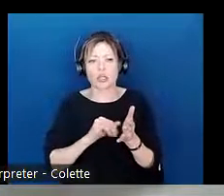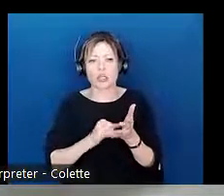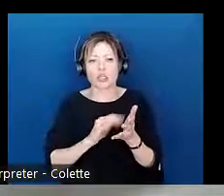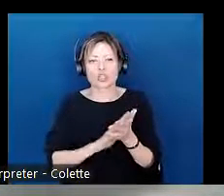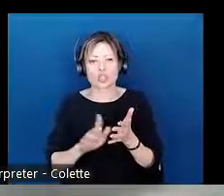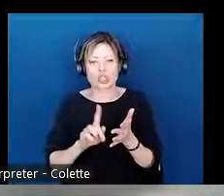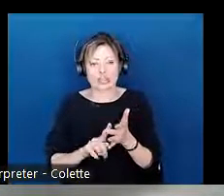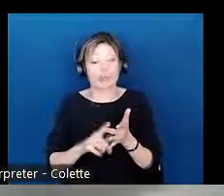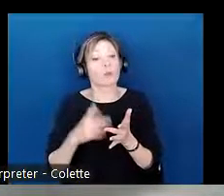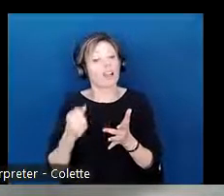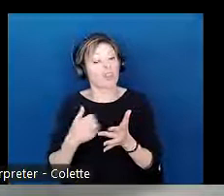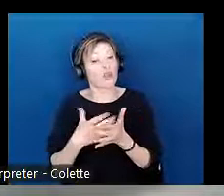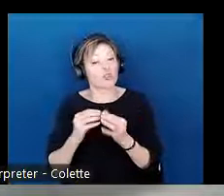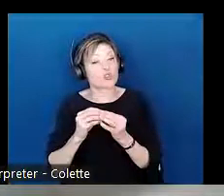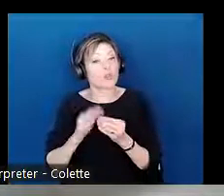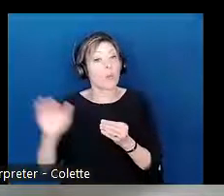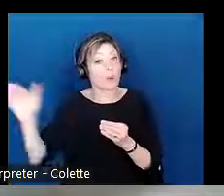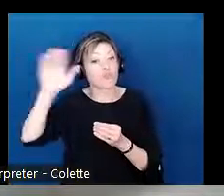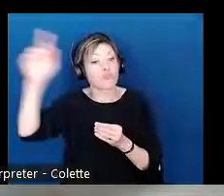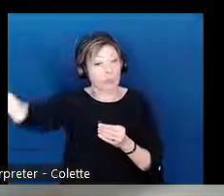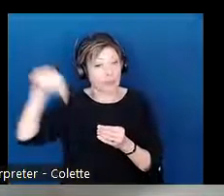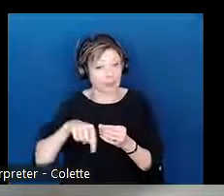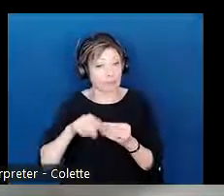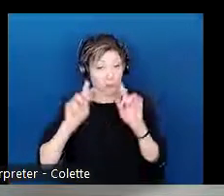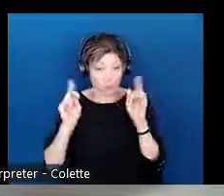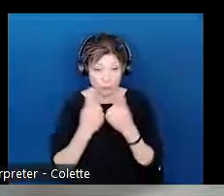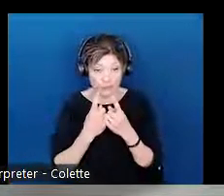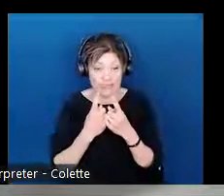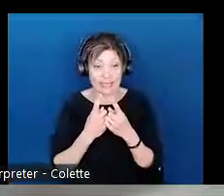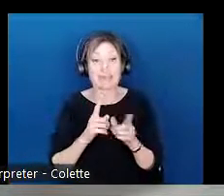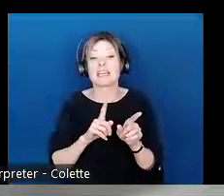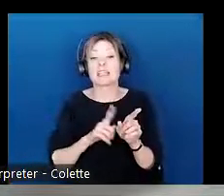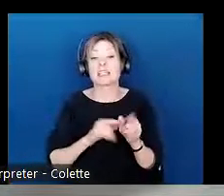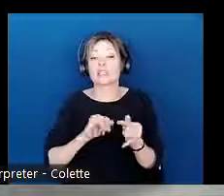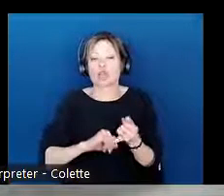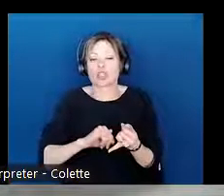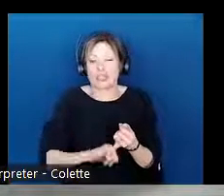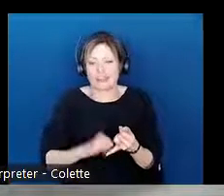um she uh is a fine art student and she was representing like thinking about the